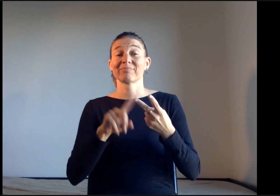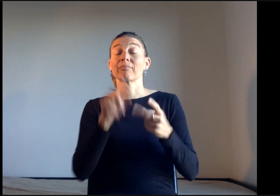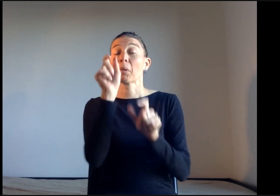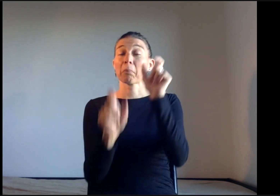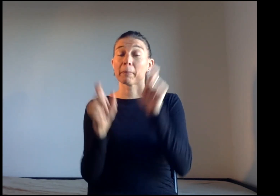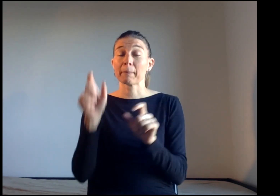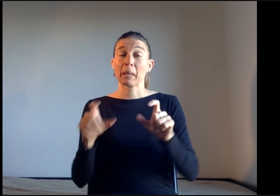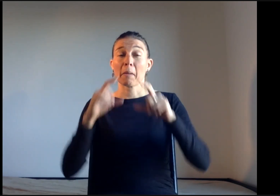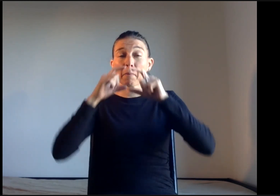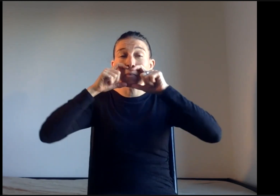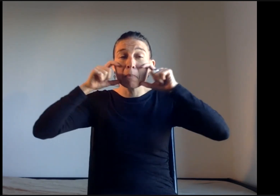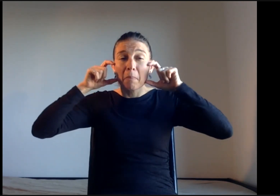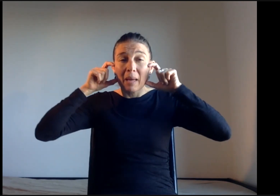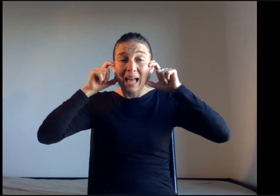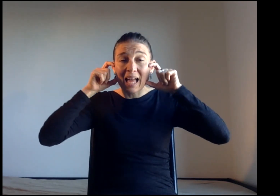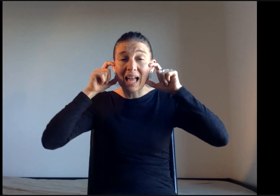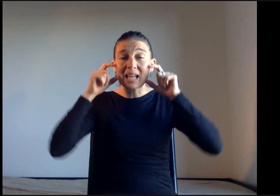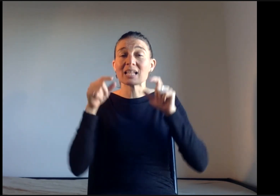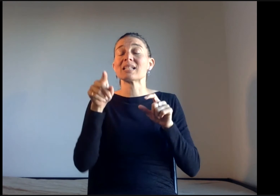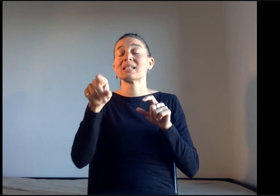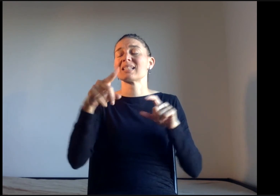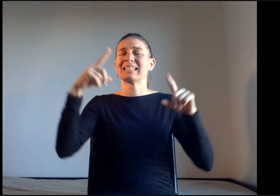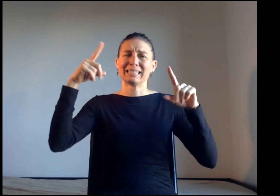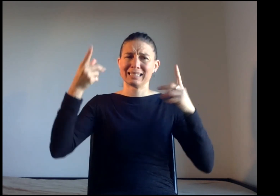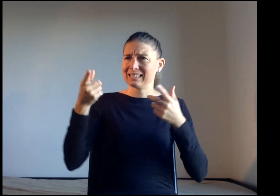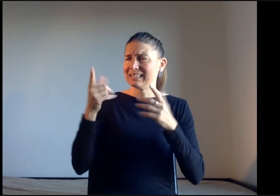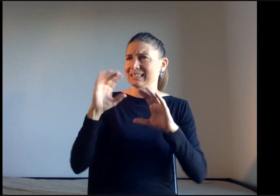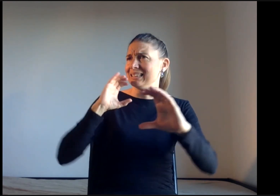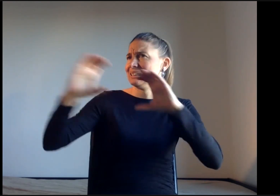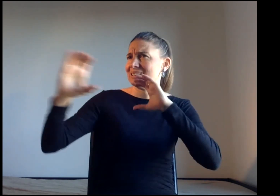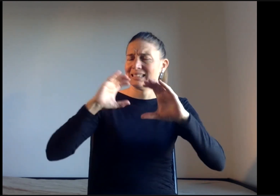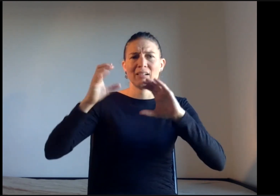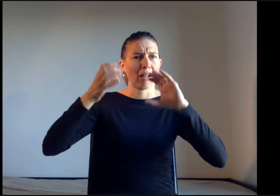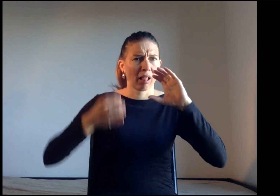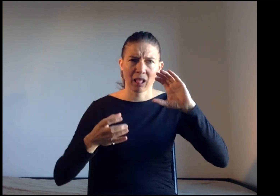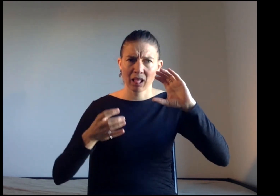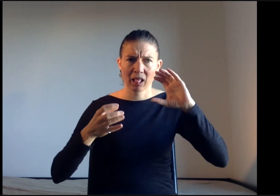Because we are not able to see their faces and the lip-reading,